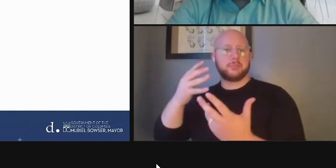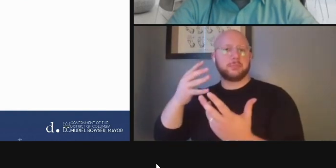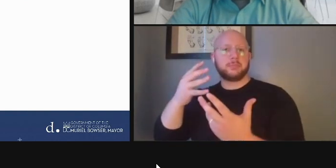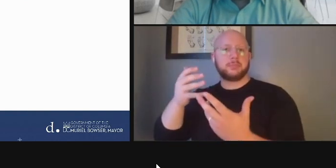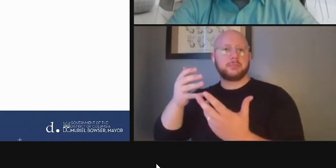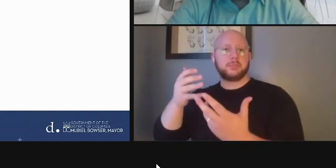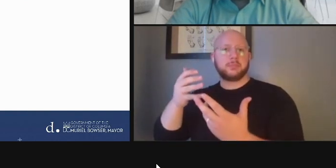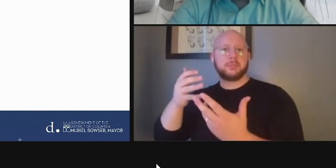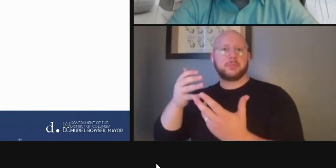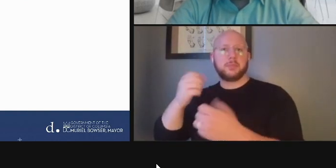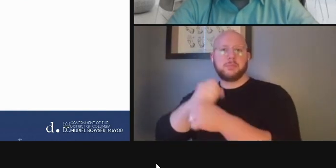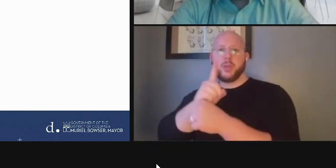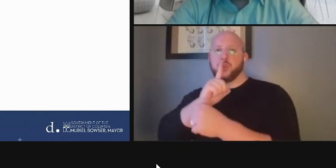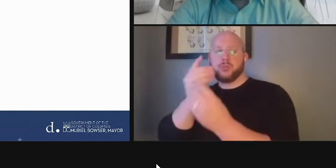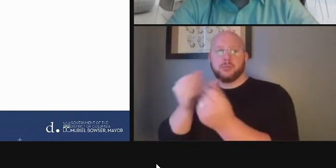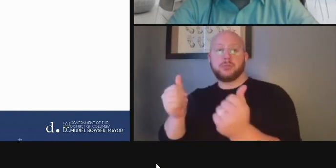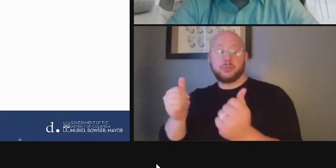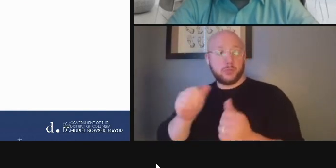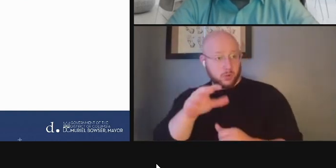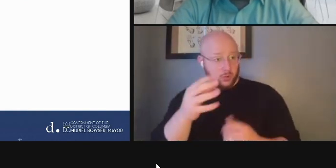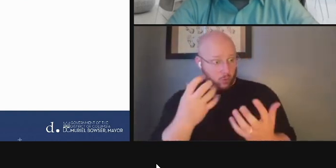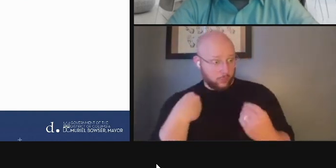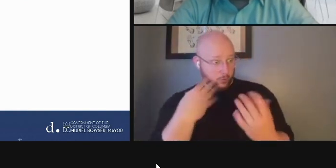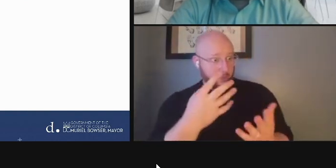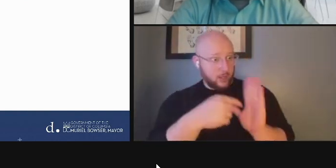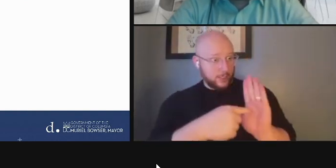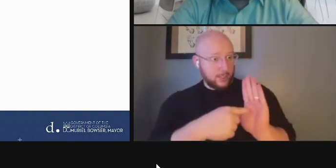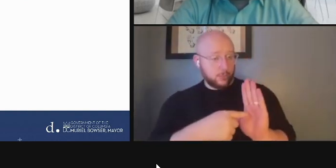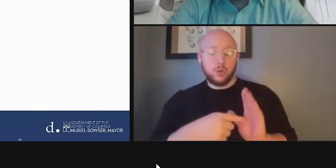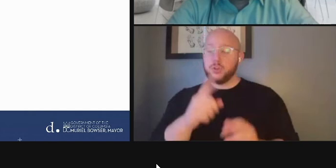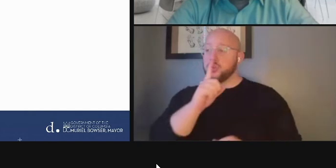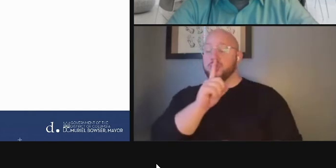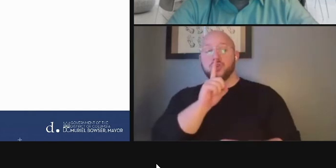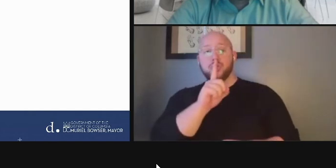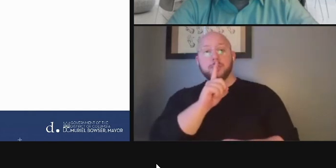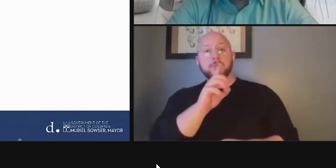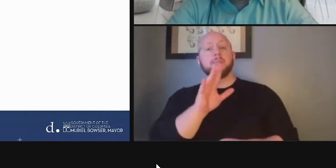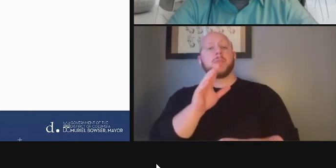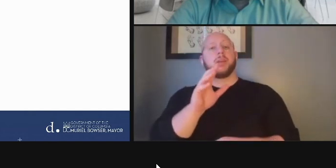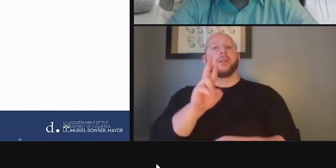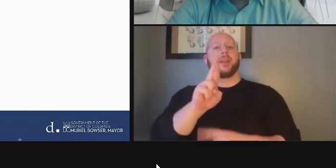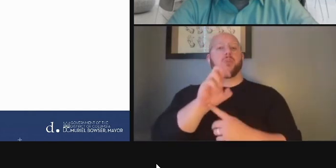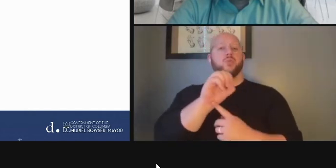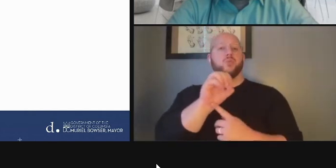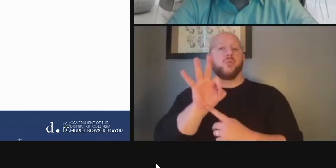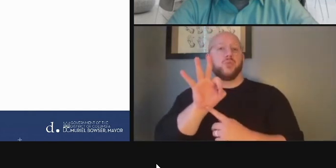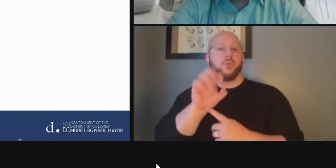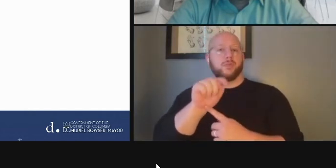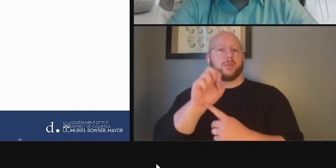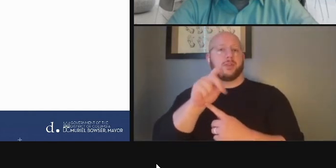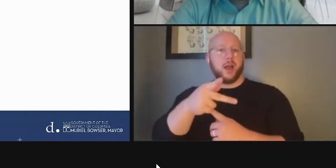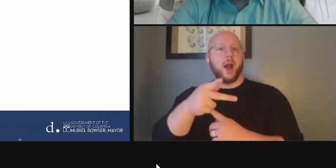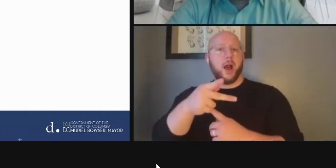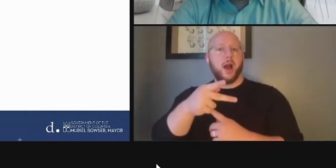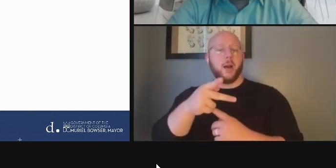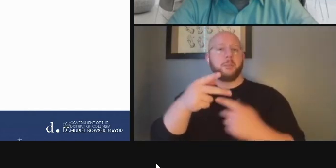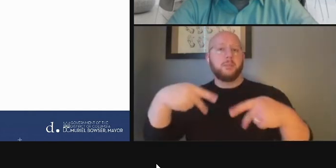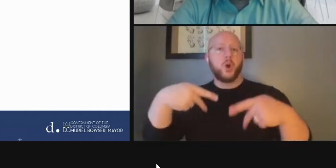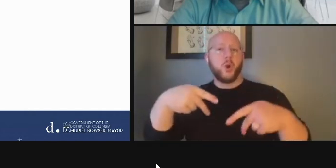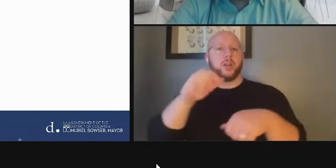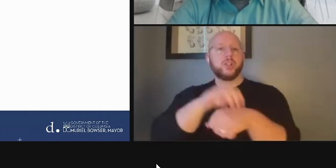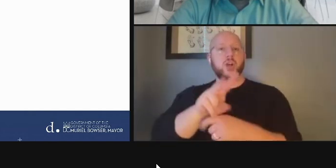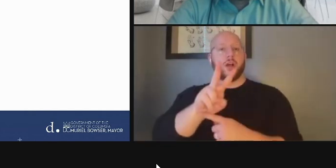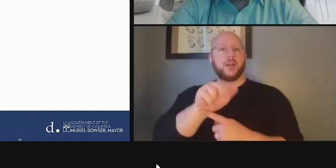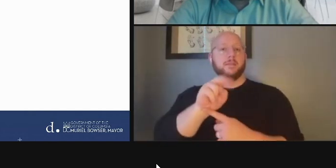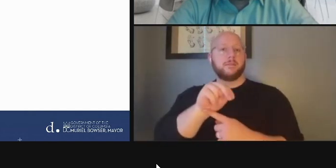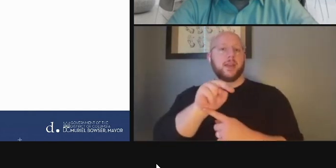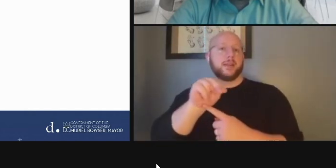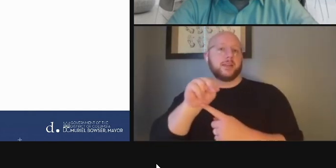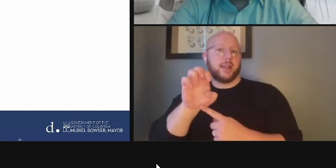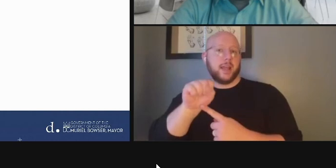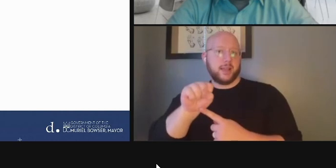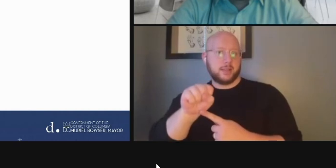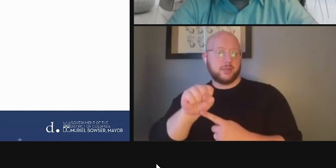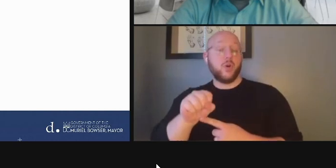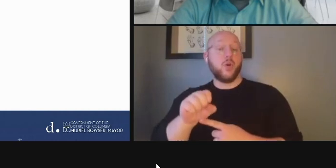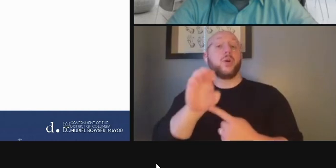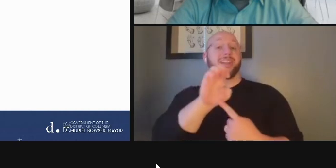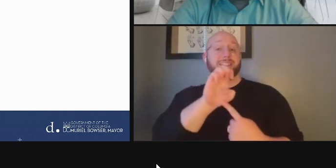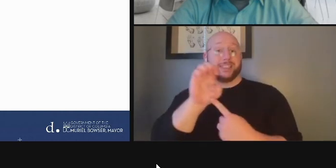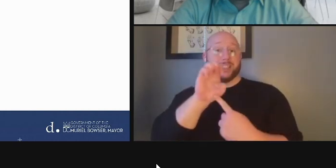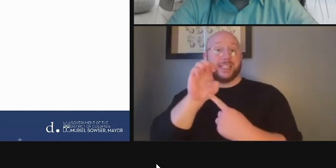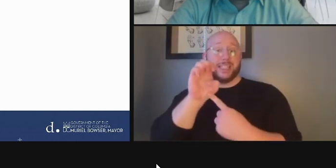comments sure yeah go for it rooftop parties on park van ness or um east facing apartments